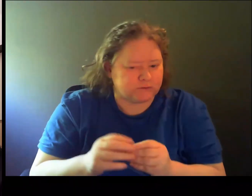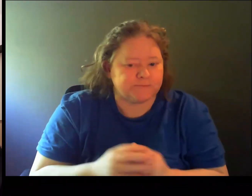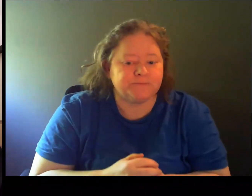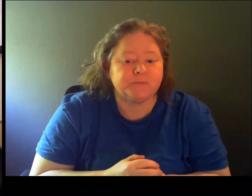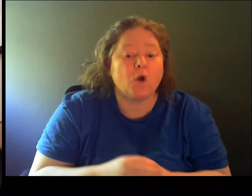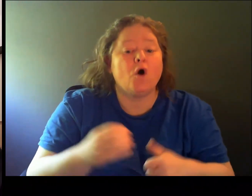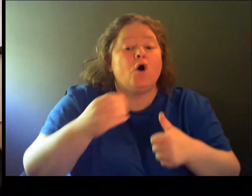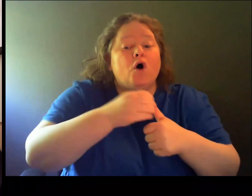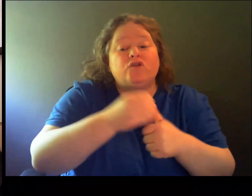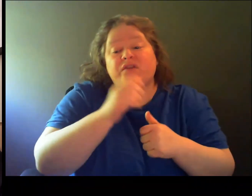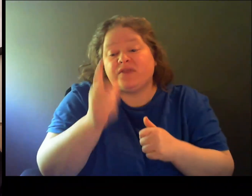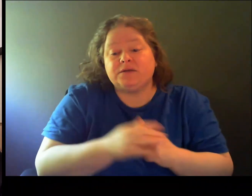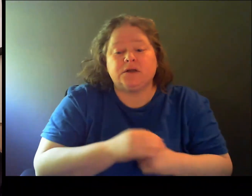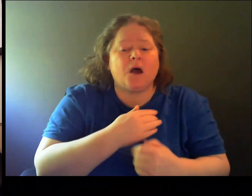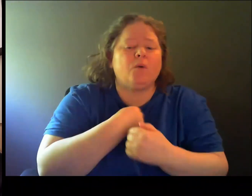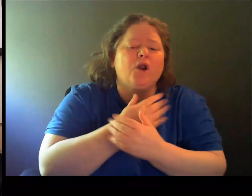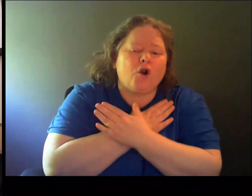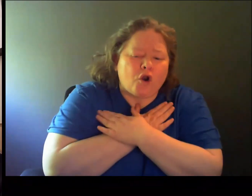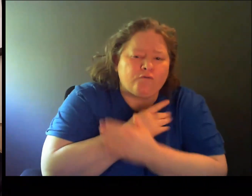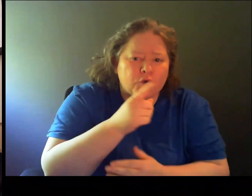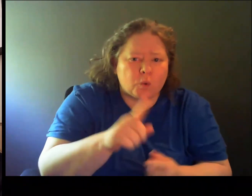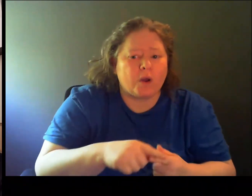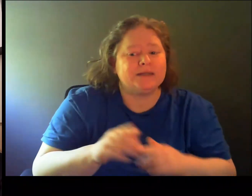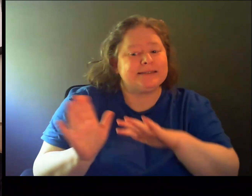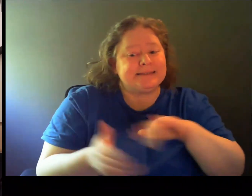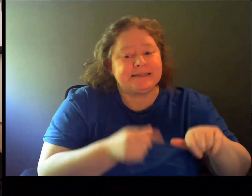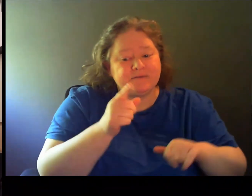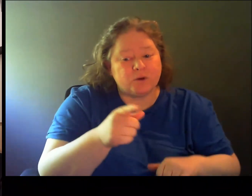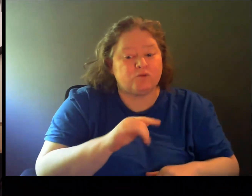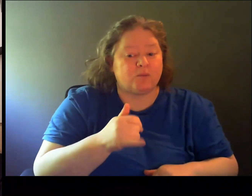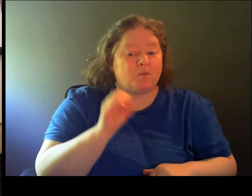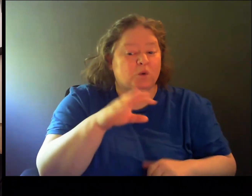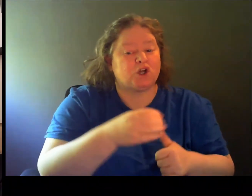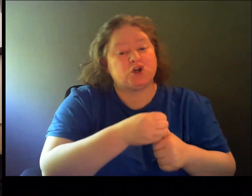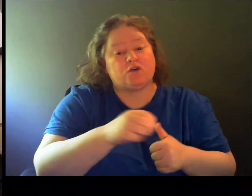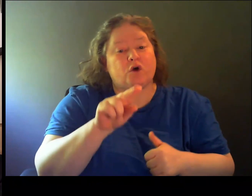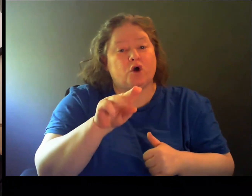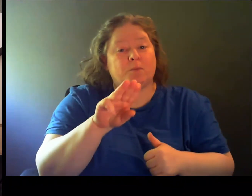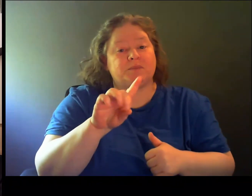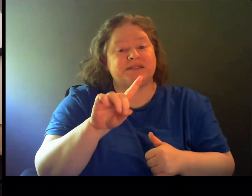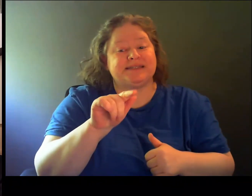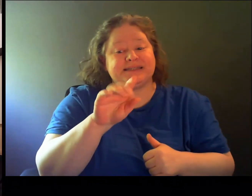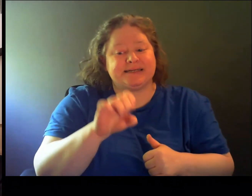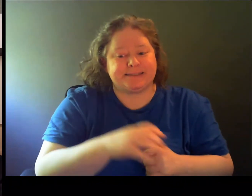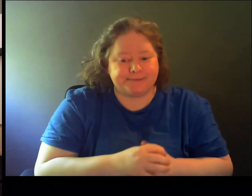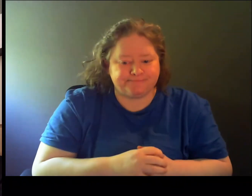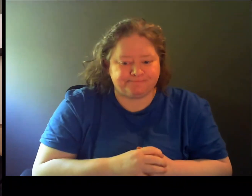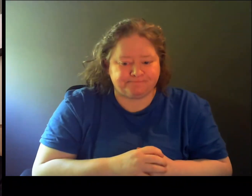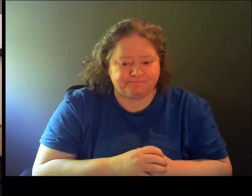Other than that, I will love you and leave you, and I’ll probably post another update